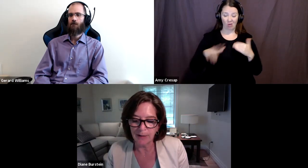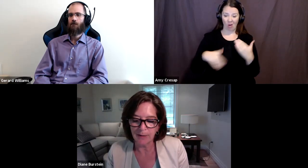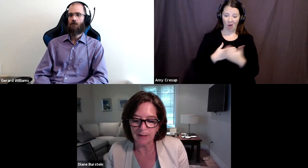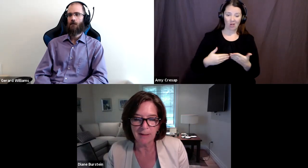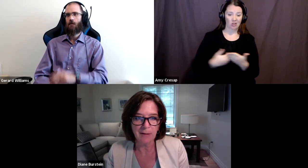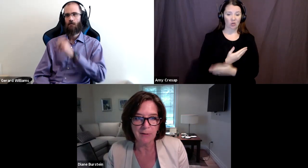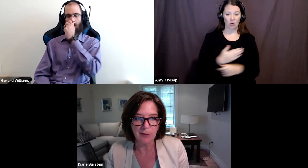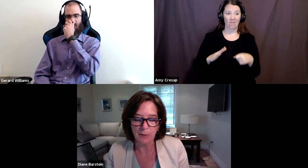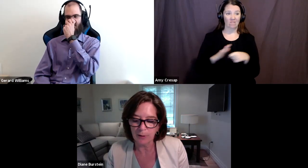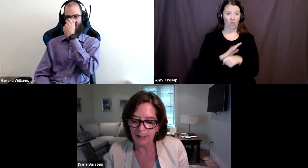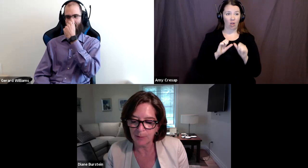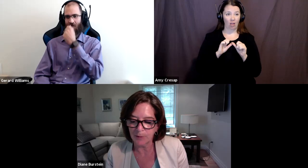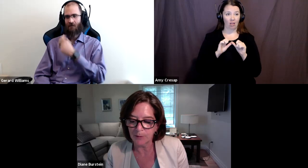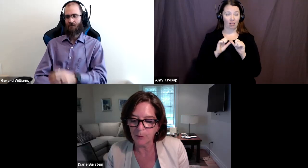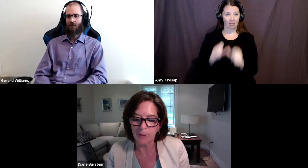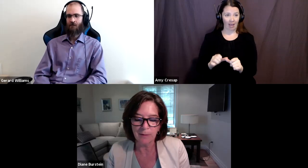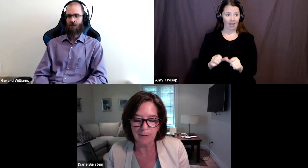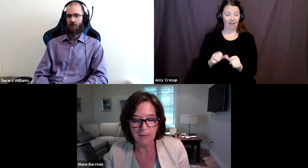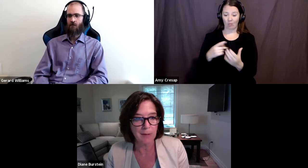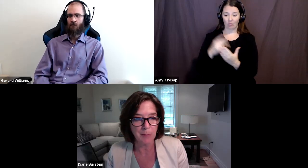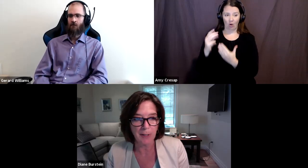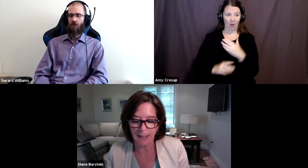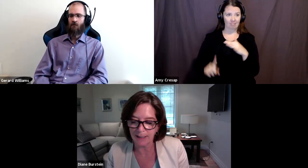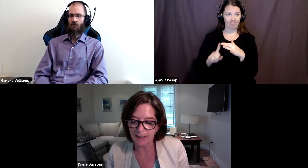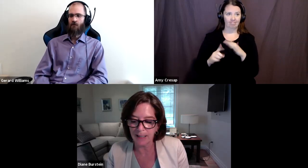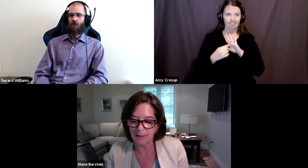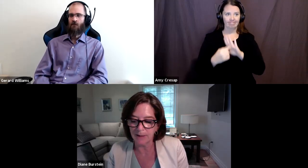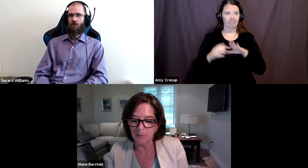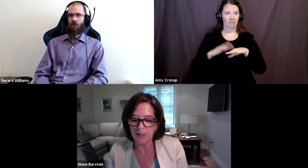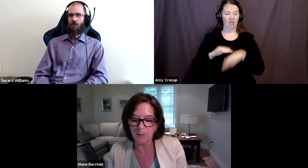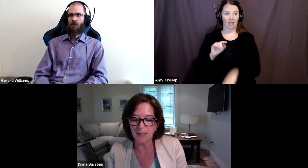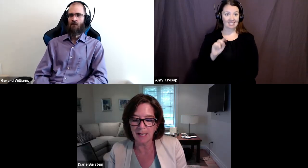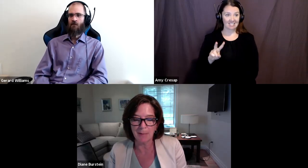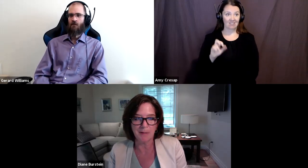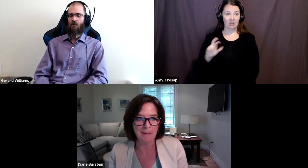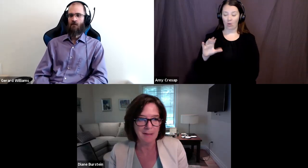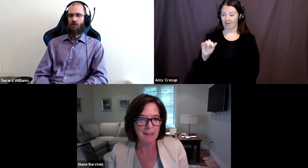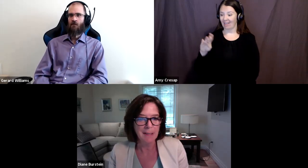aired on television or cable or direct broadcast satellite must be captioned.